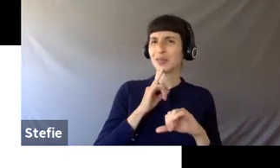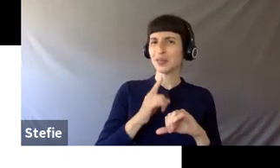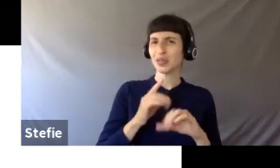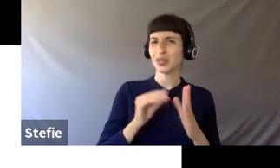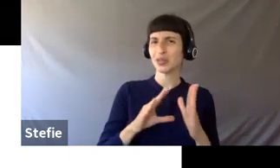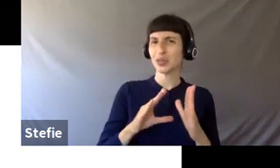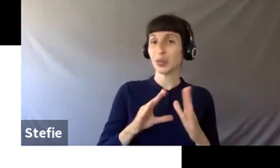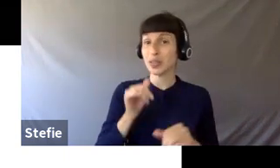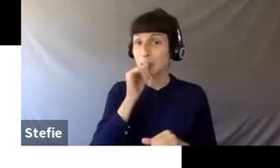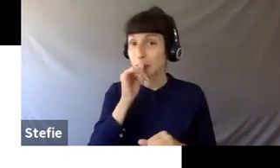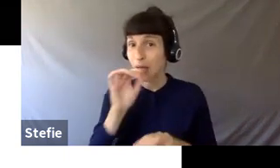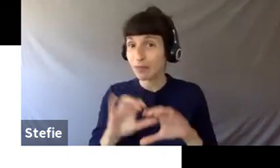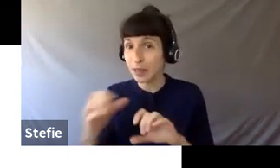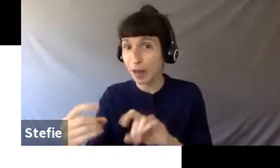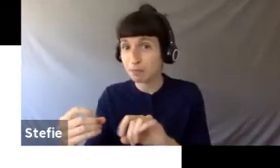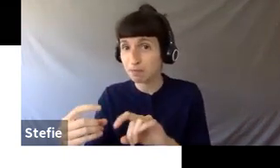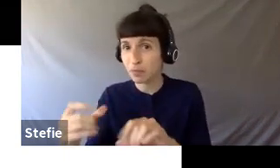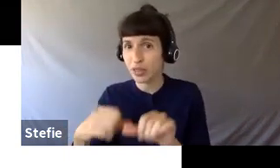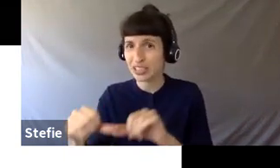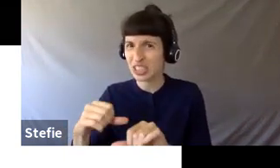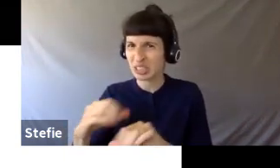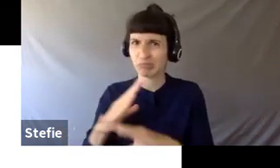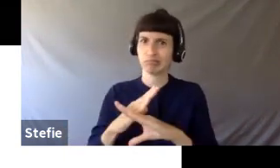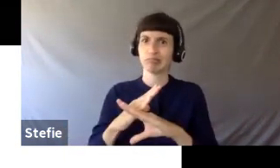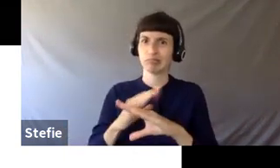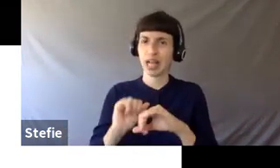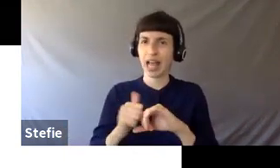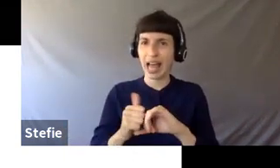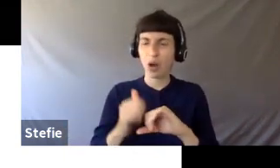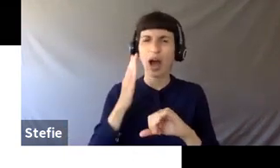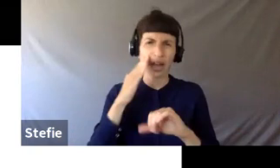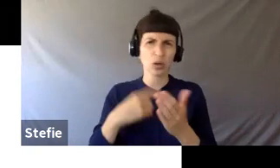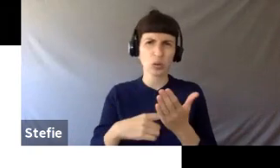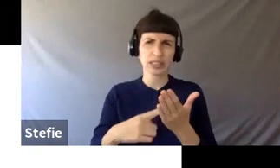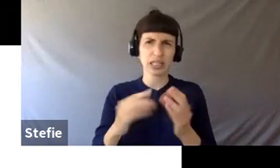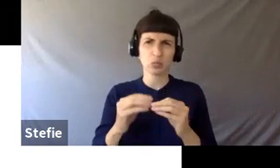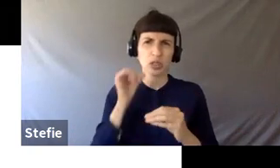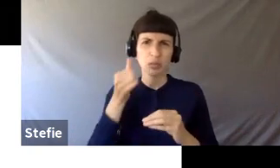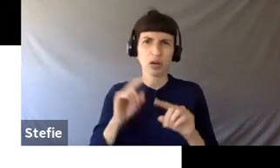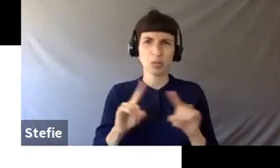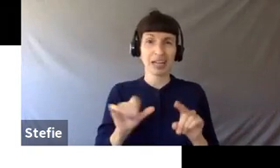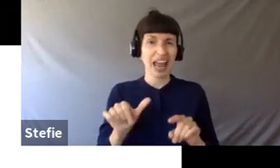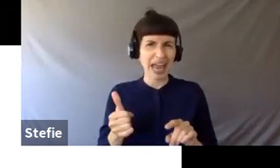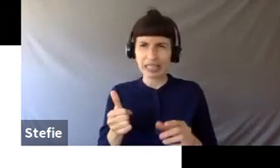There were a lot of questions about the chatting and making sure the students are not chatting privately. I no